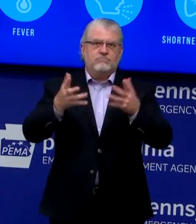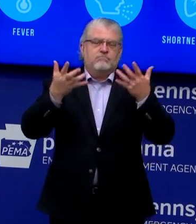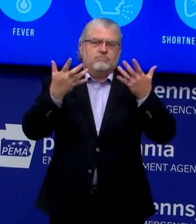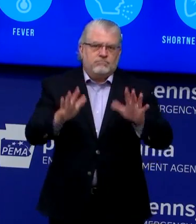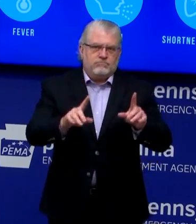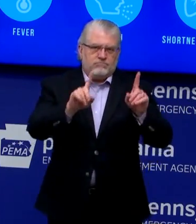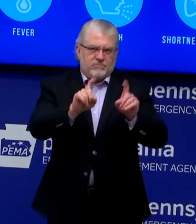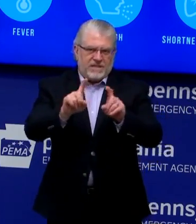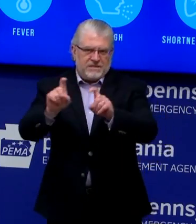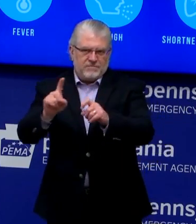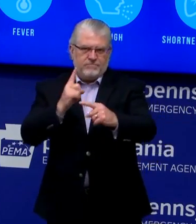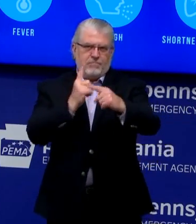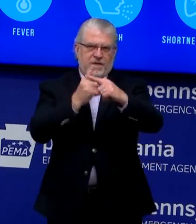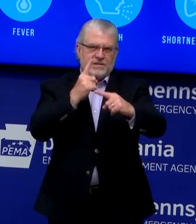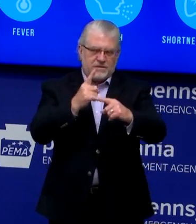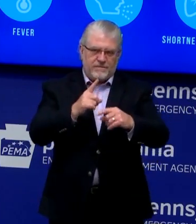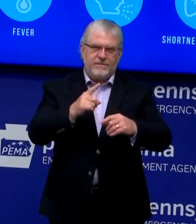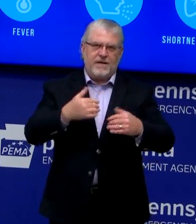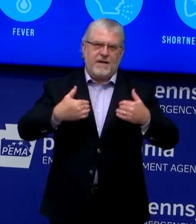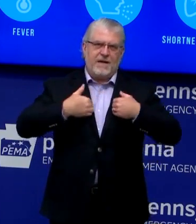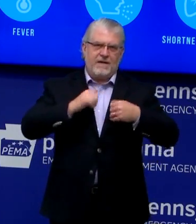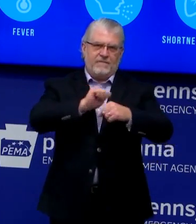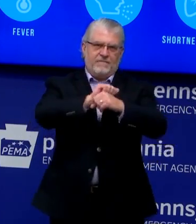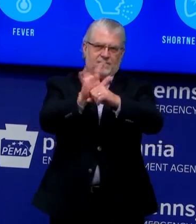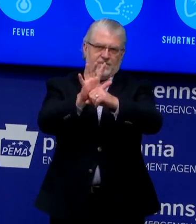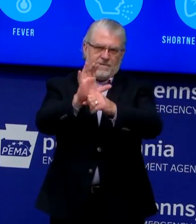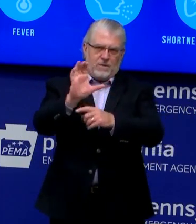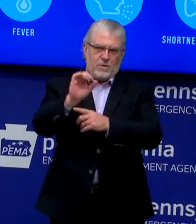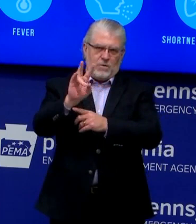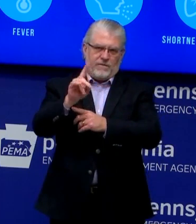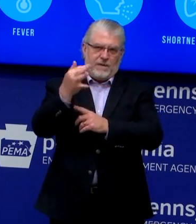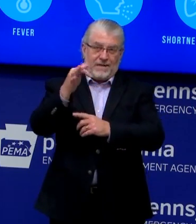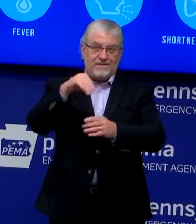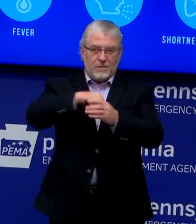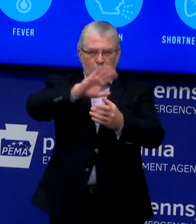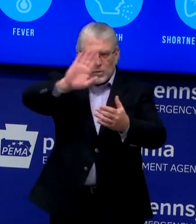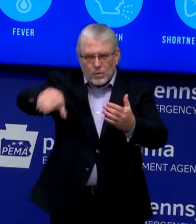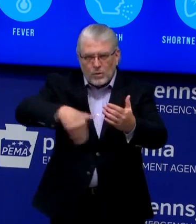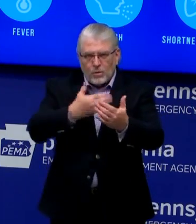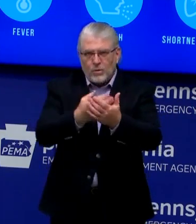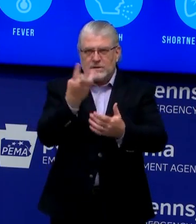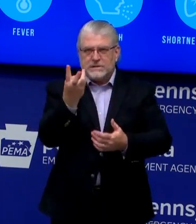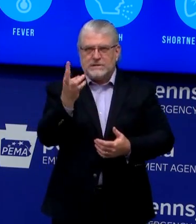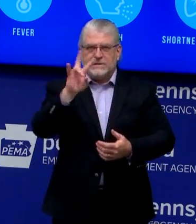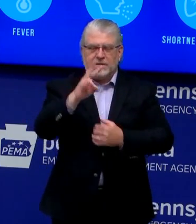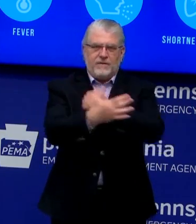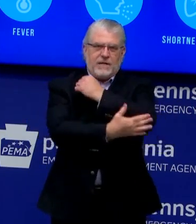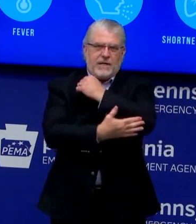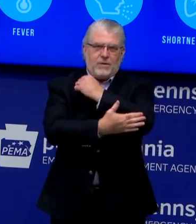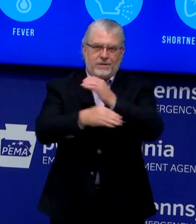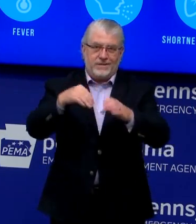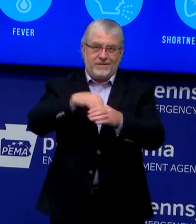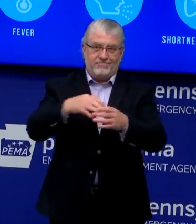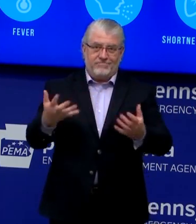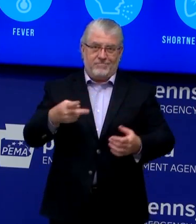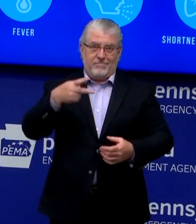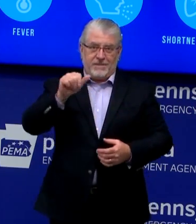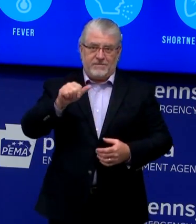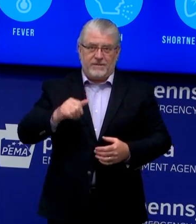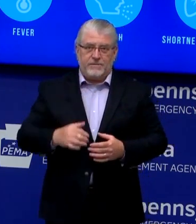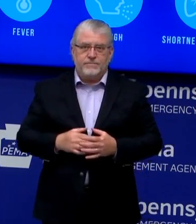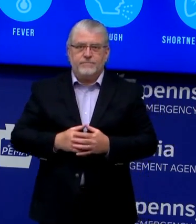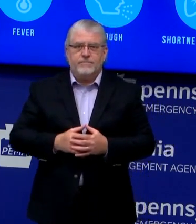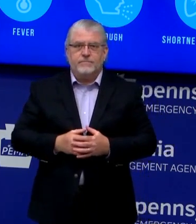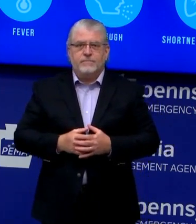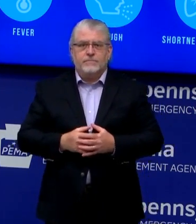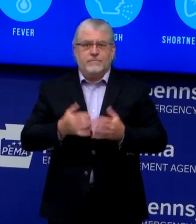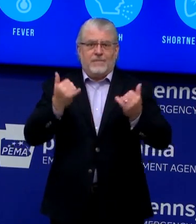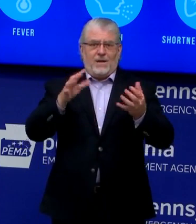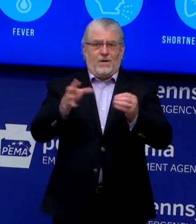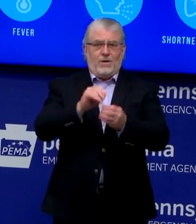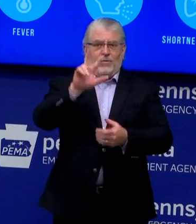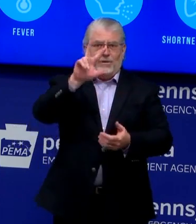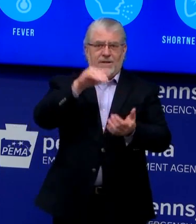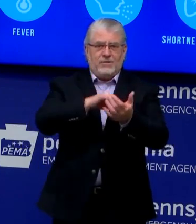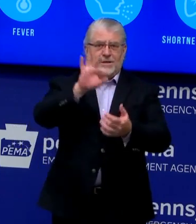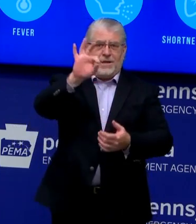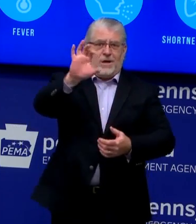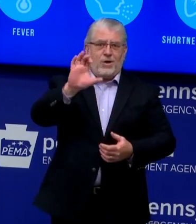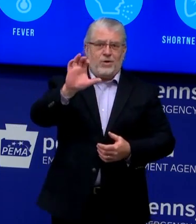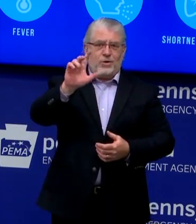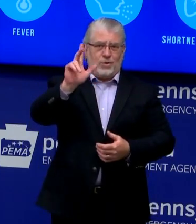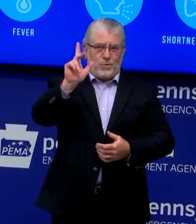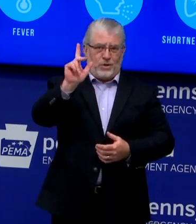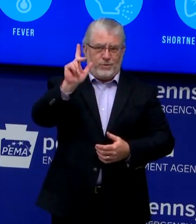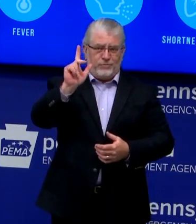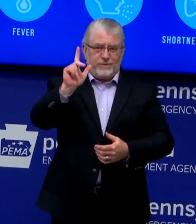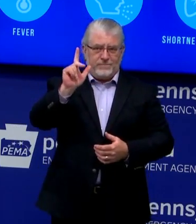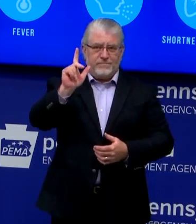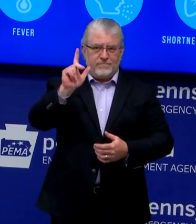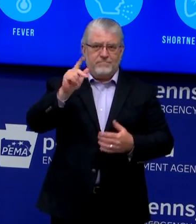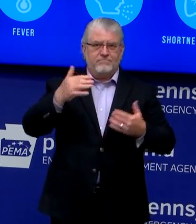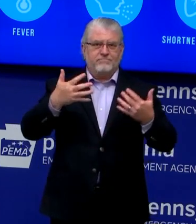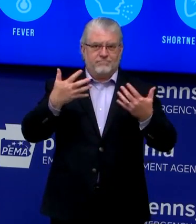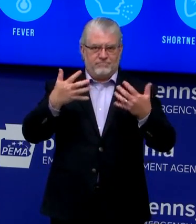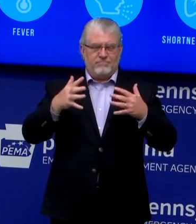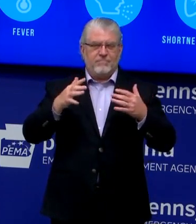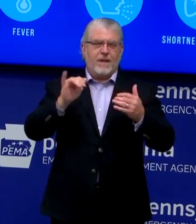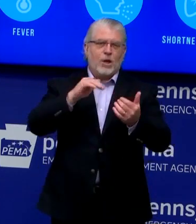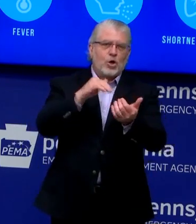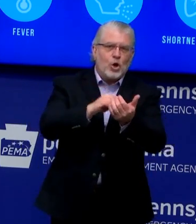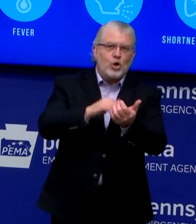THIS BRINGS OUR STATEWIDE TOTAL TO 57,991 PENNSYLVANIANS WHO HAVE TESTED POSITIVE FOR COVID 19 IN ALL 67 COUNTIES.